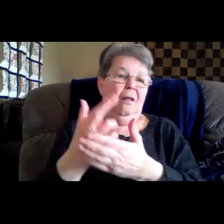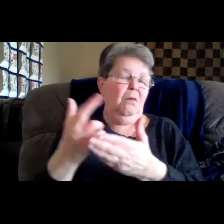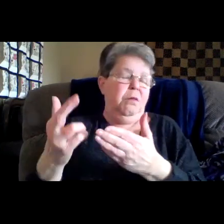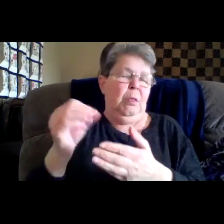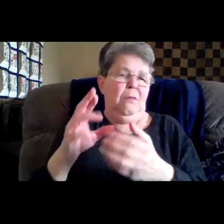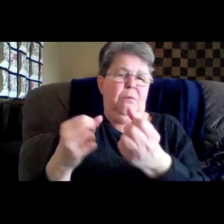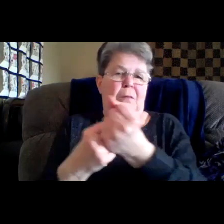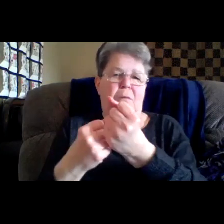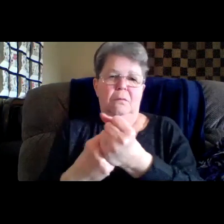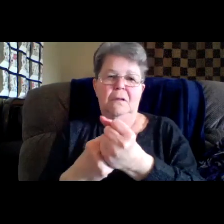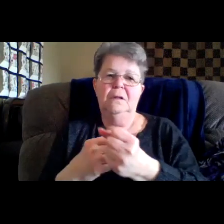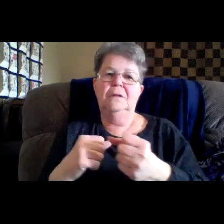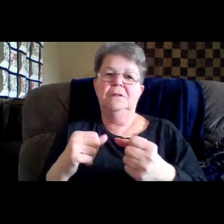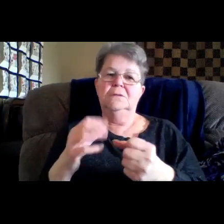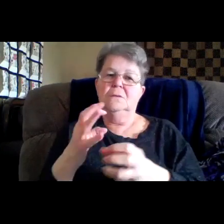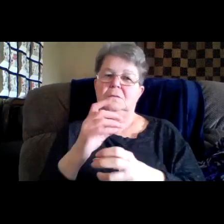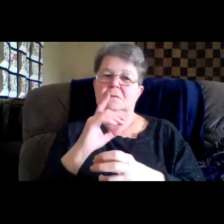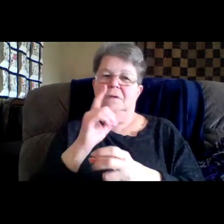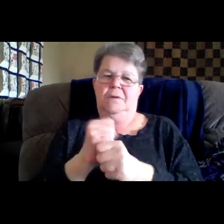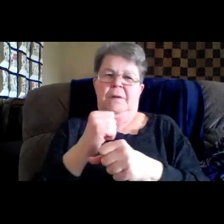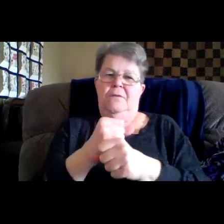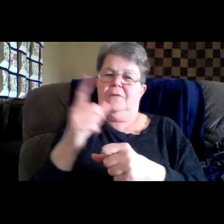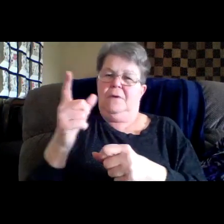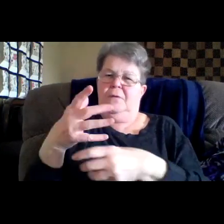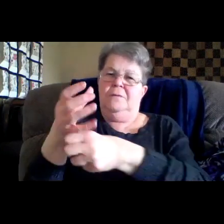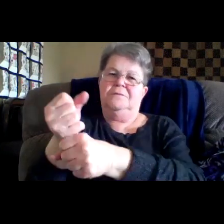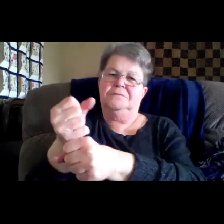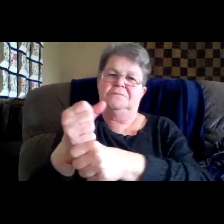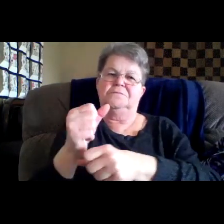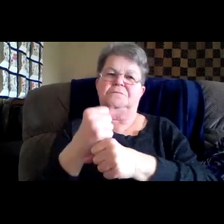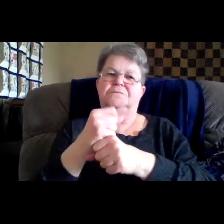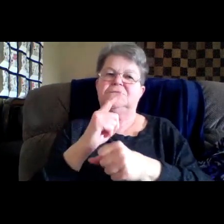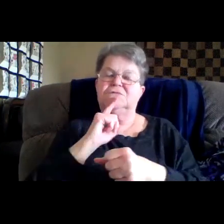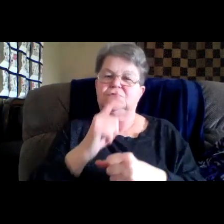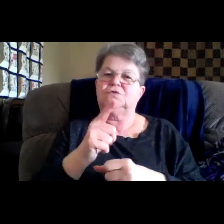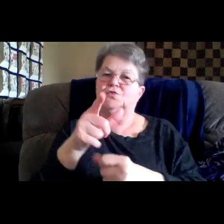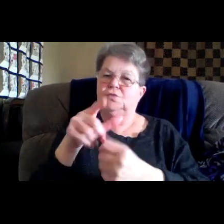You want to make sure the supporters are trustworthy. You want to make sure that you address those kinds